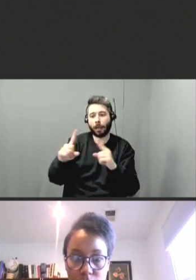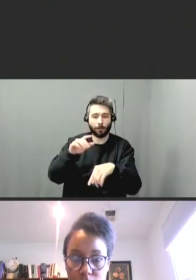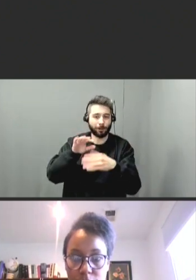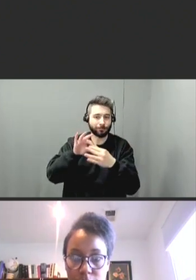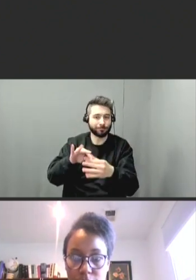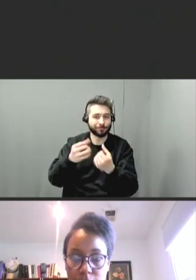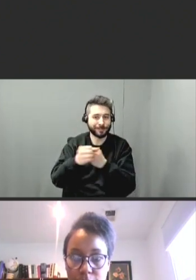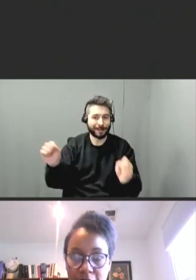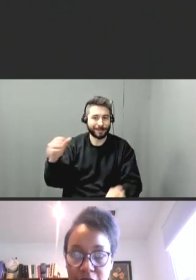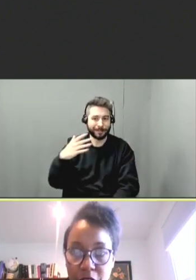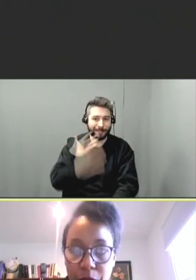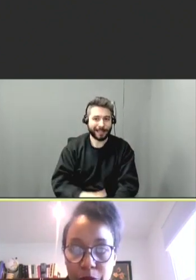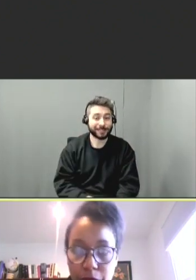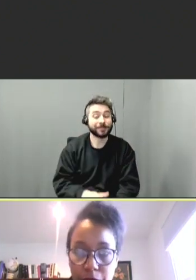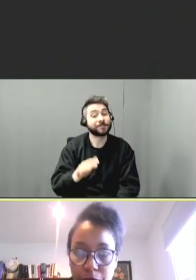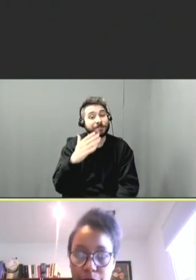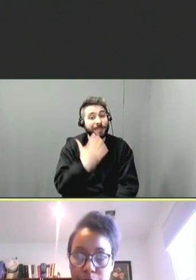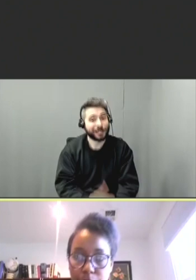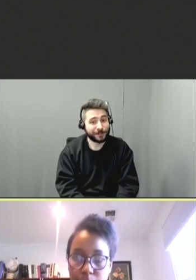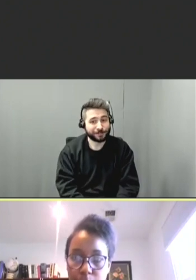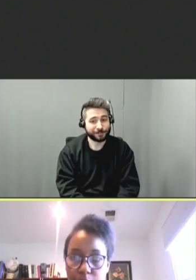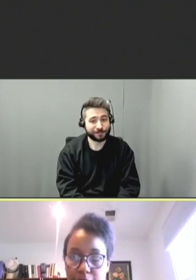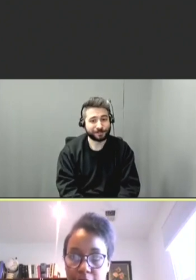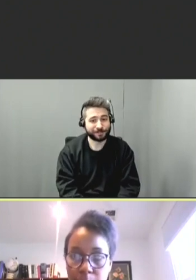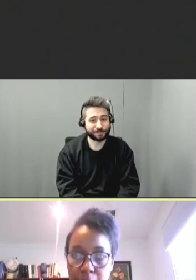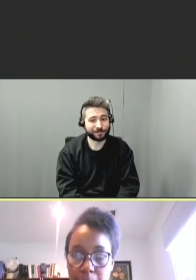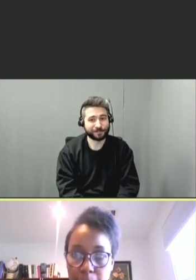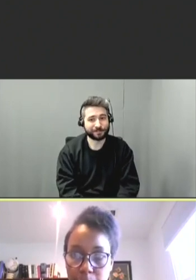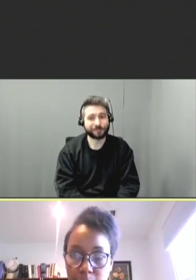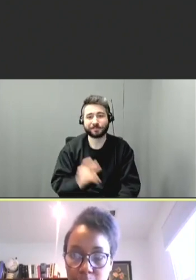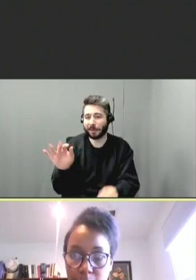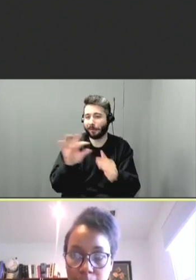Valerie Marshall: Thank you for your comment.